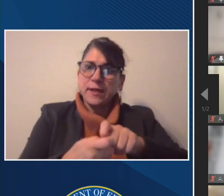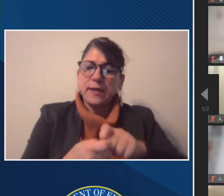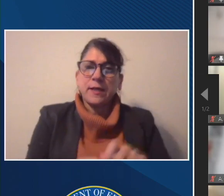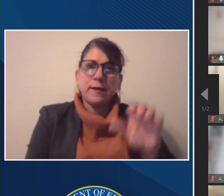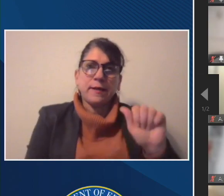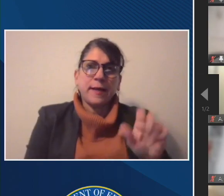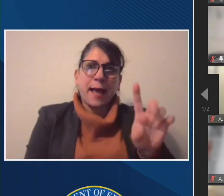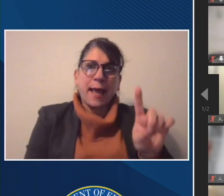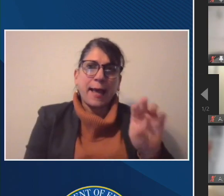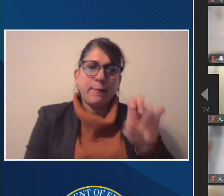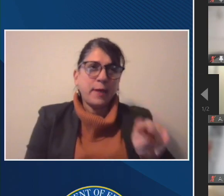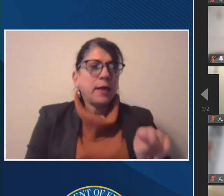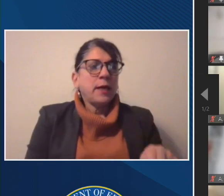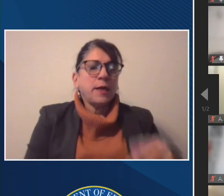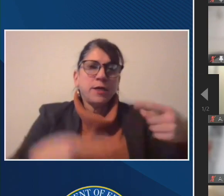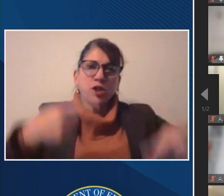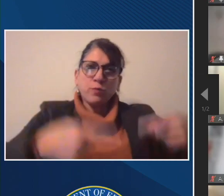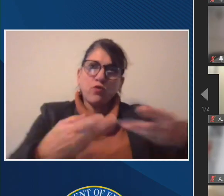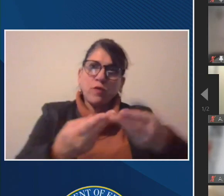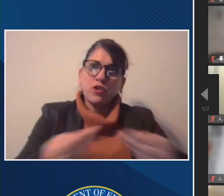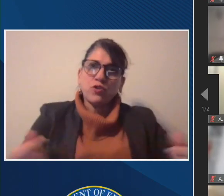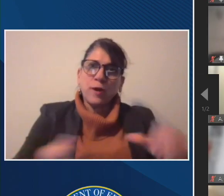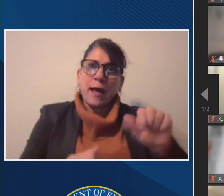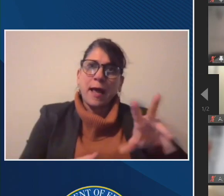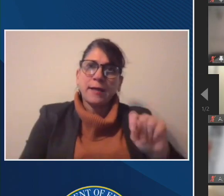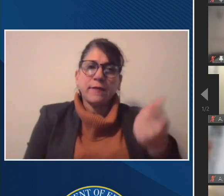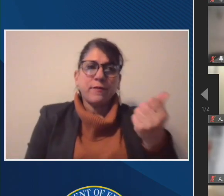Resolution Act of 1990 and the Negotiated